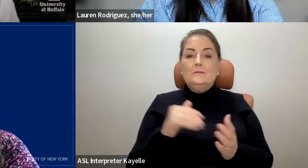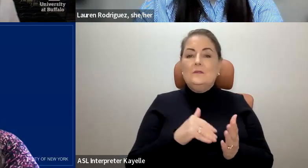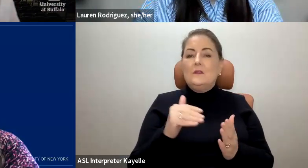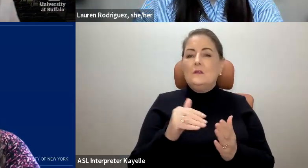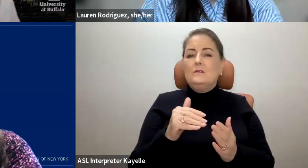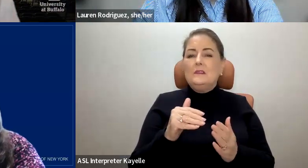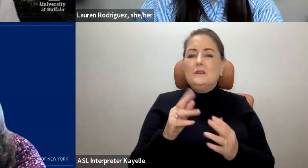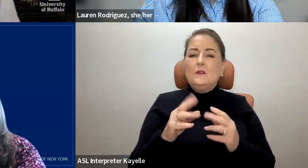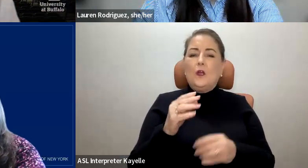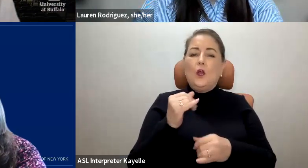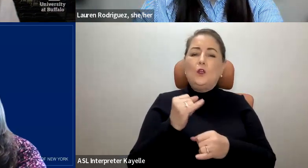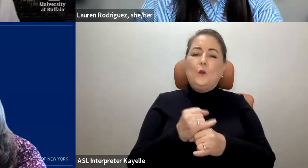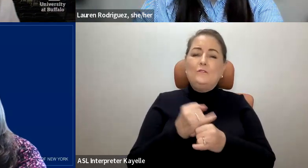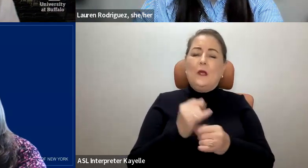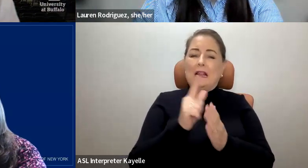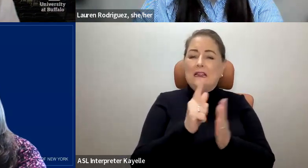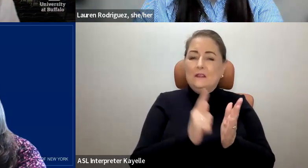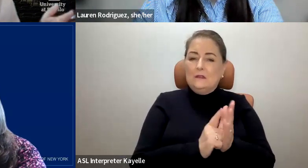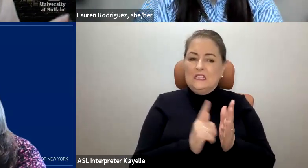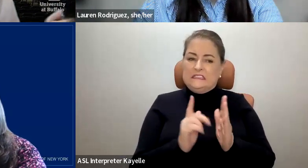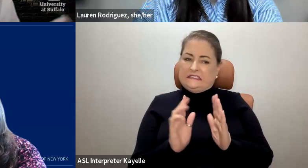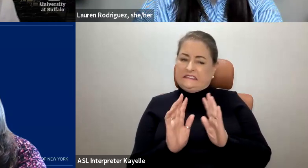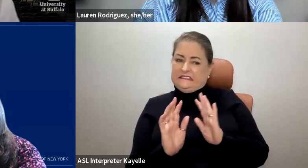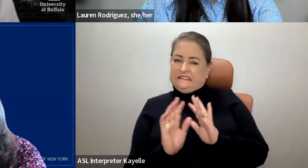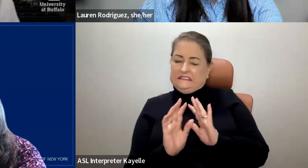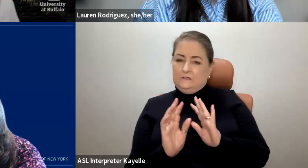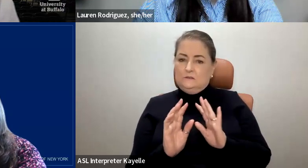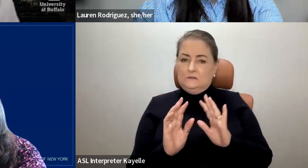University counsel gets very leery about doing this kind of